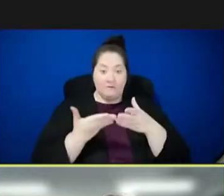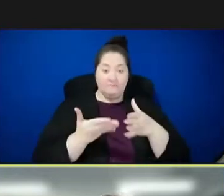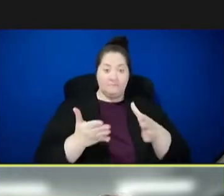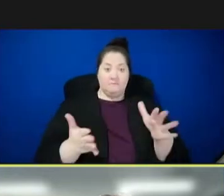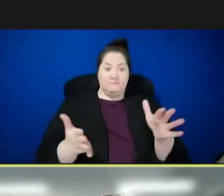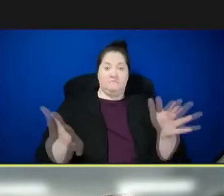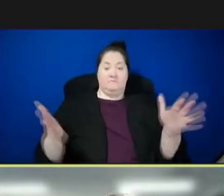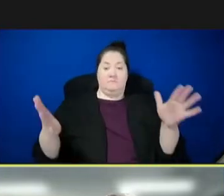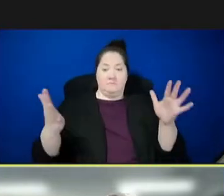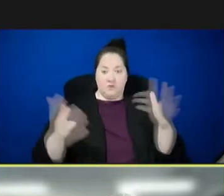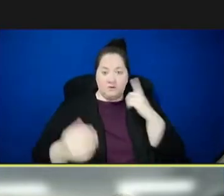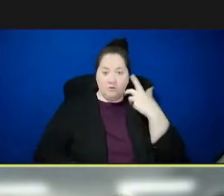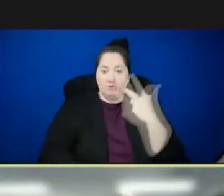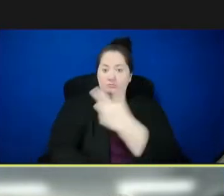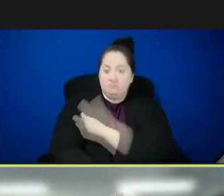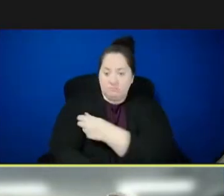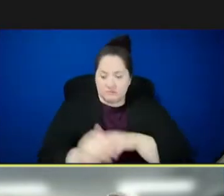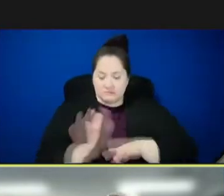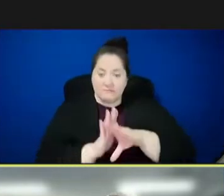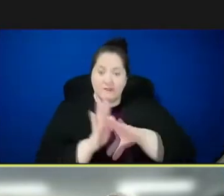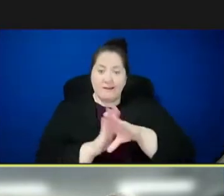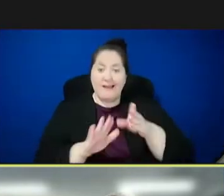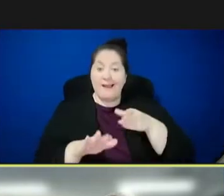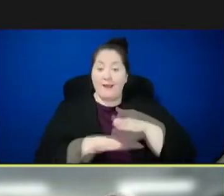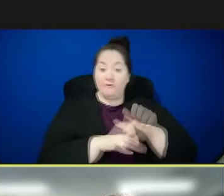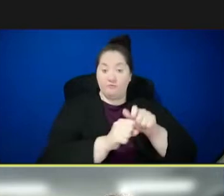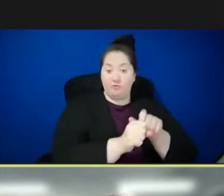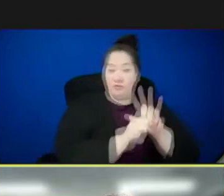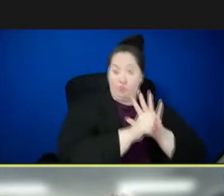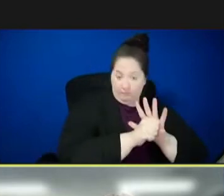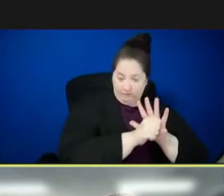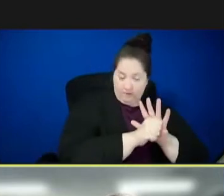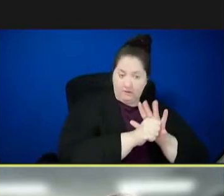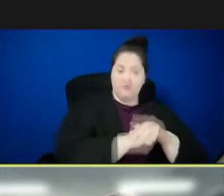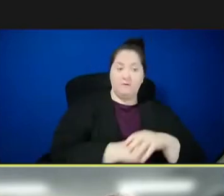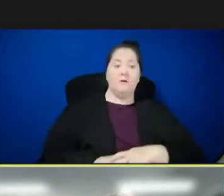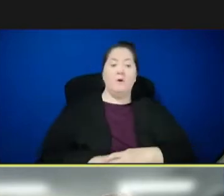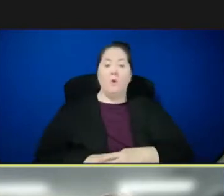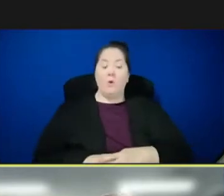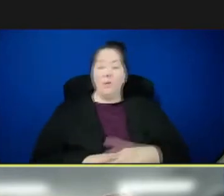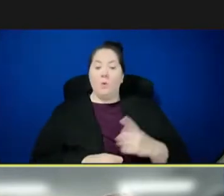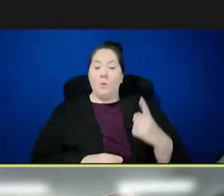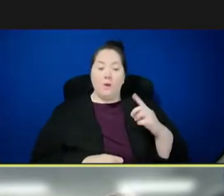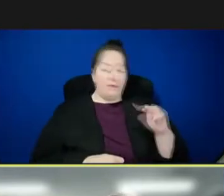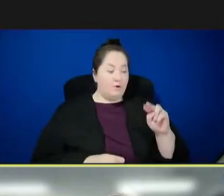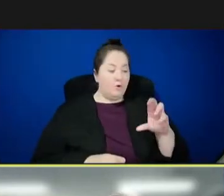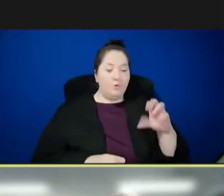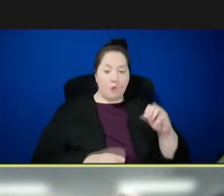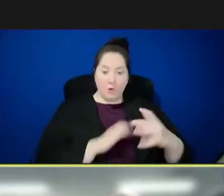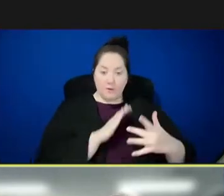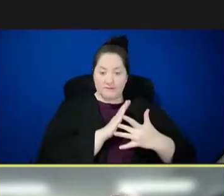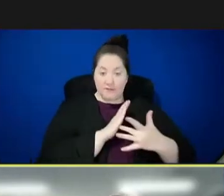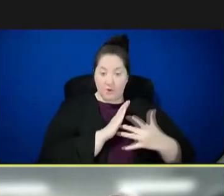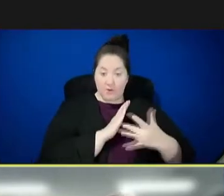development post COVID-19 pandemic. One of these newer technologies, artificial intelligence or AI,